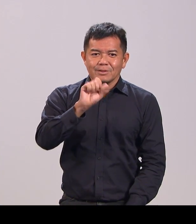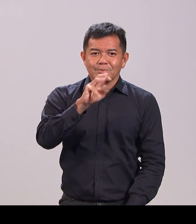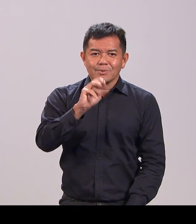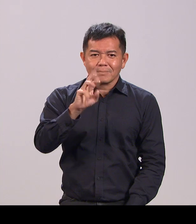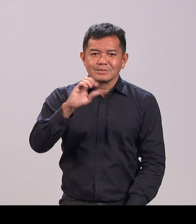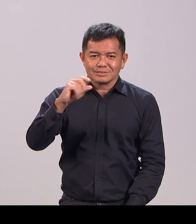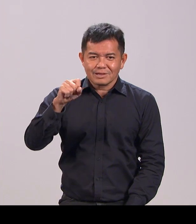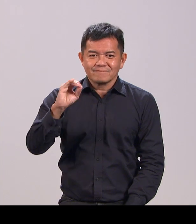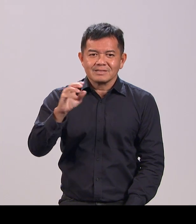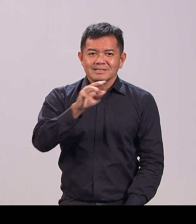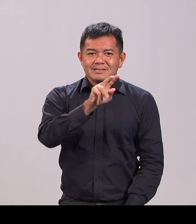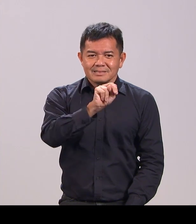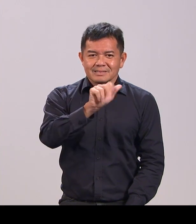Eventually, some of them work there.